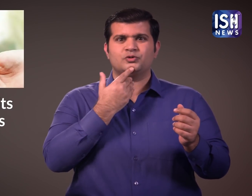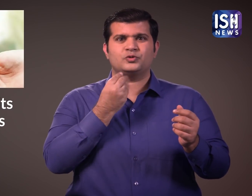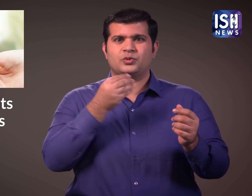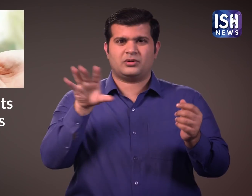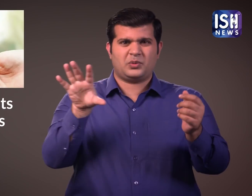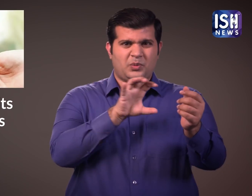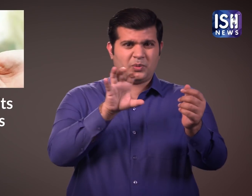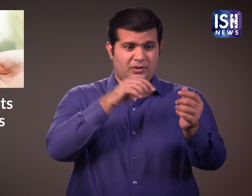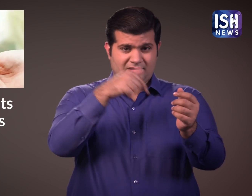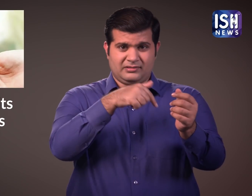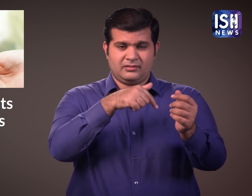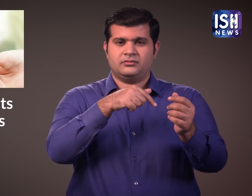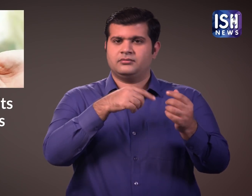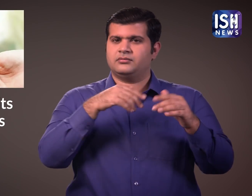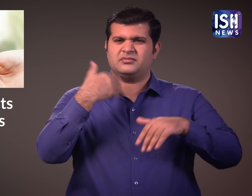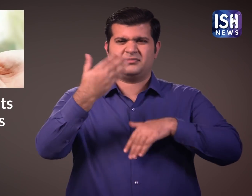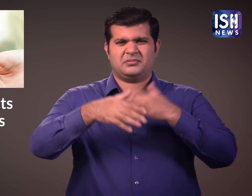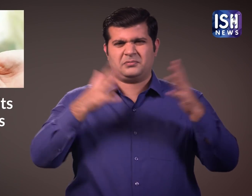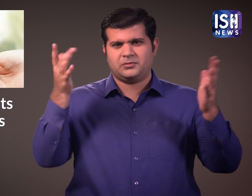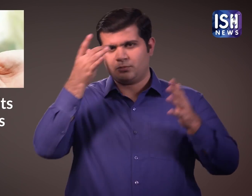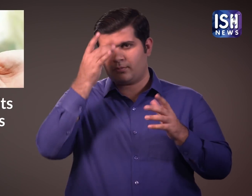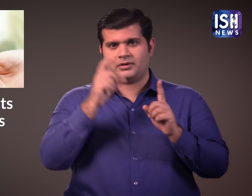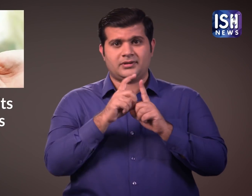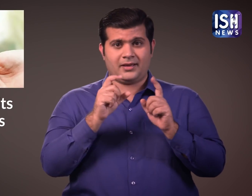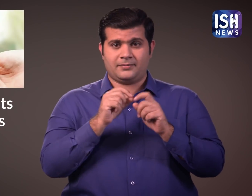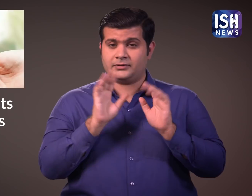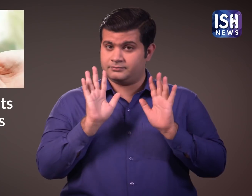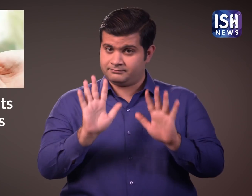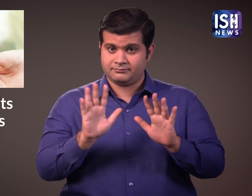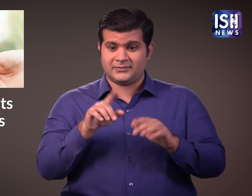This can worsen the Diabetes.